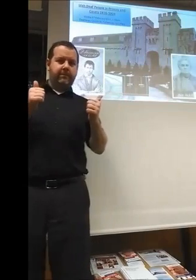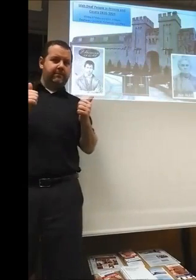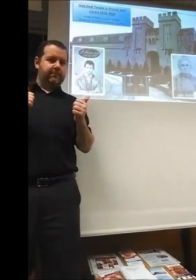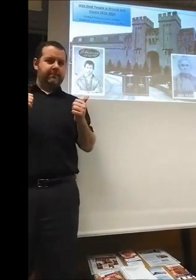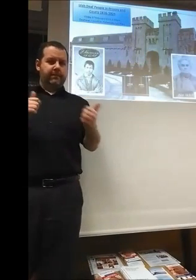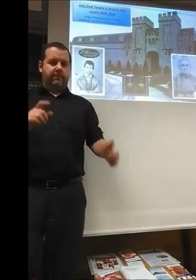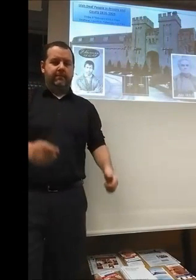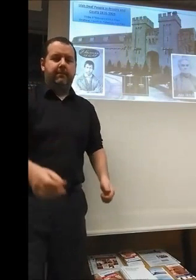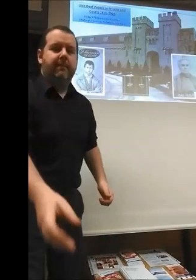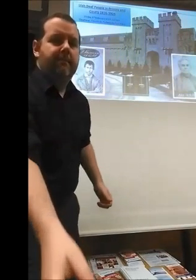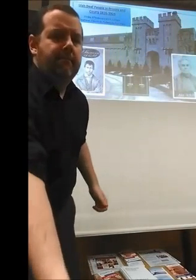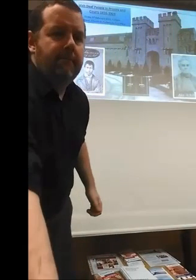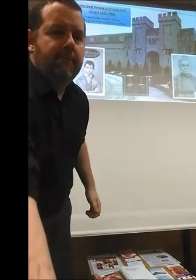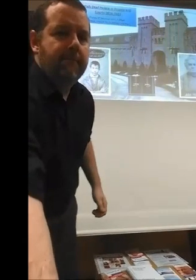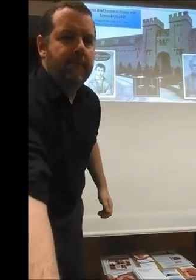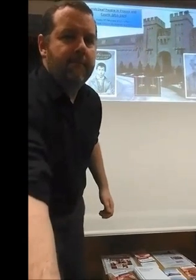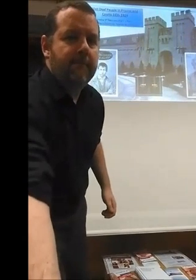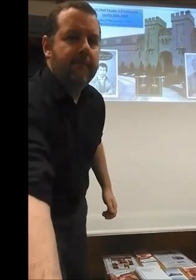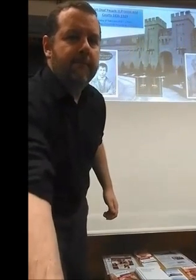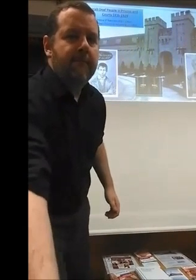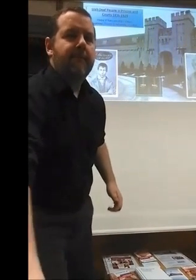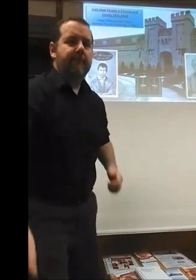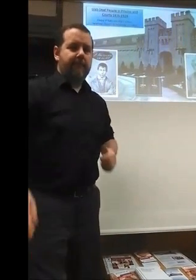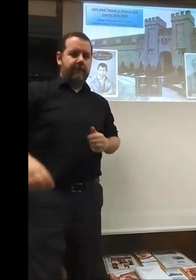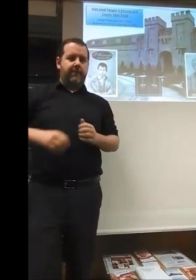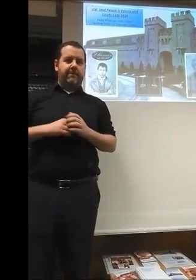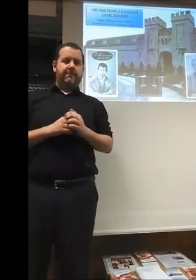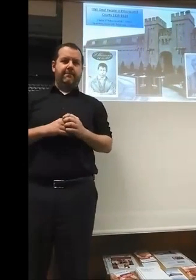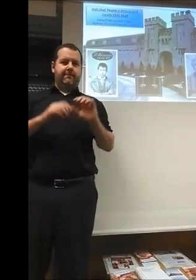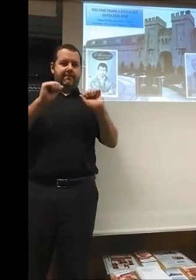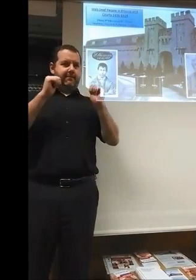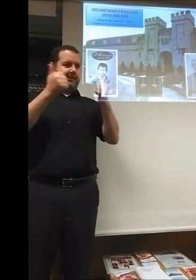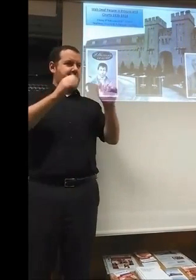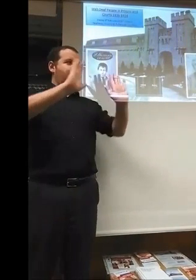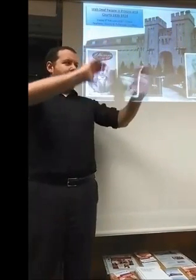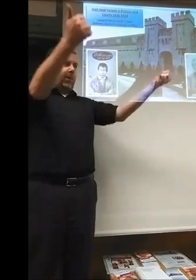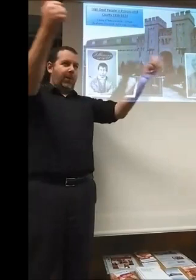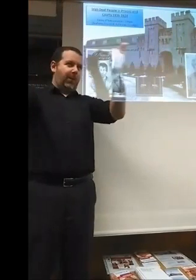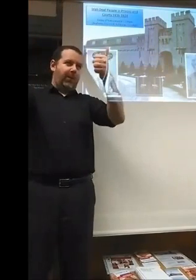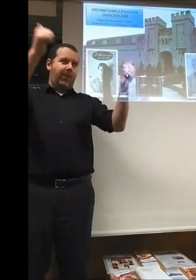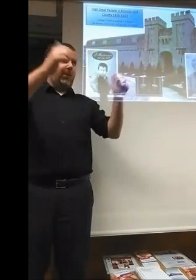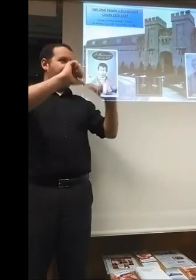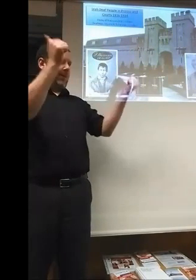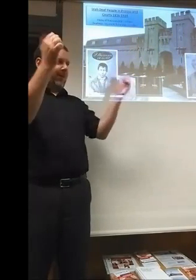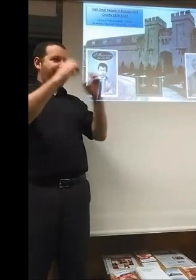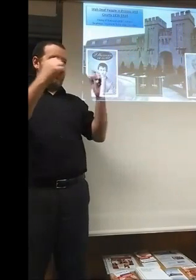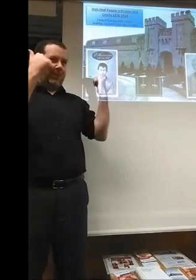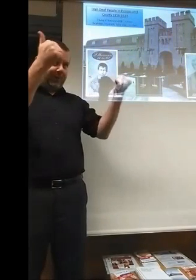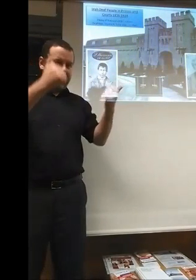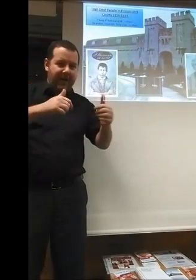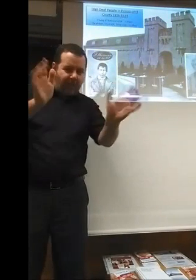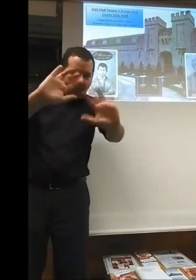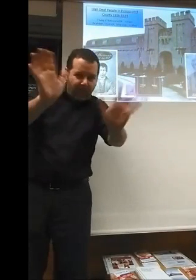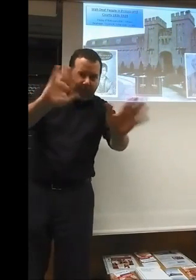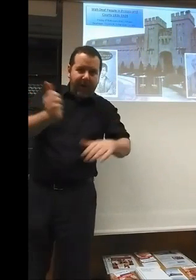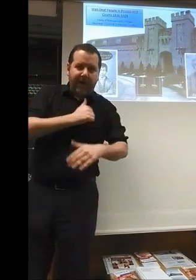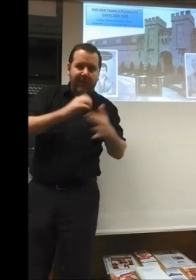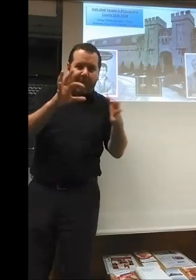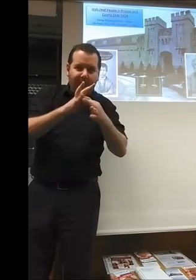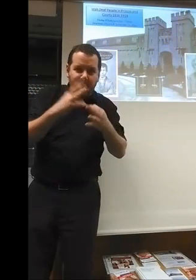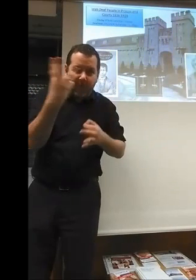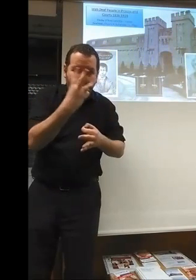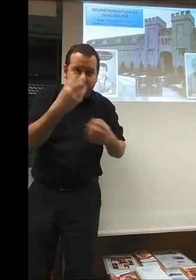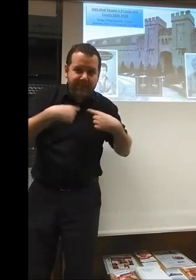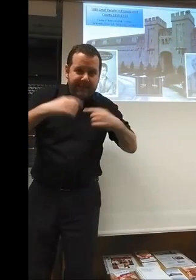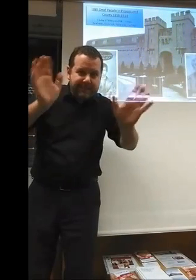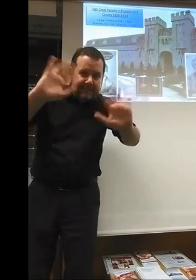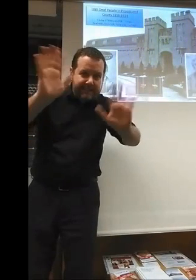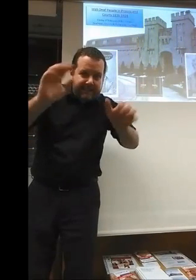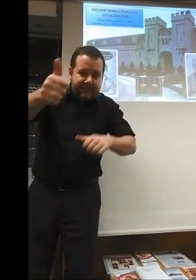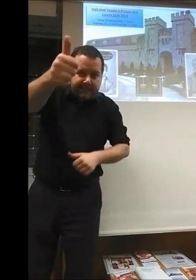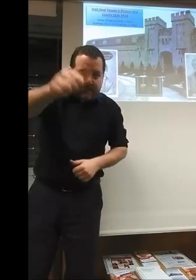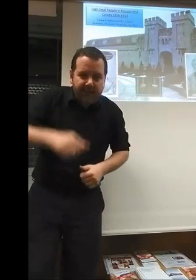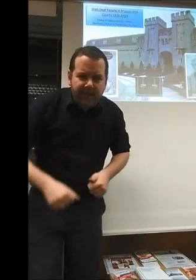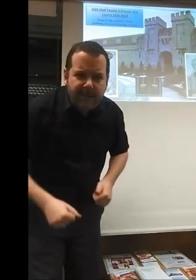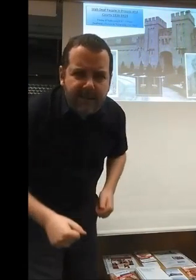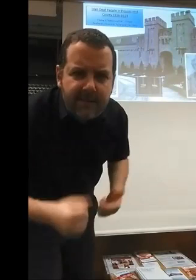Ok Hello everyone and hello everyone and hello at home to anyone watching me.